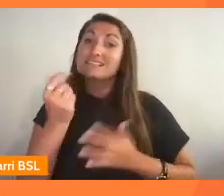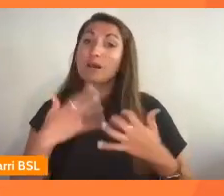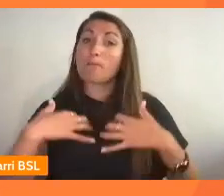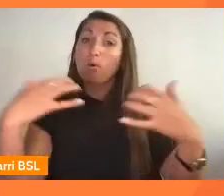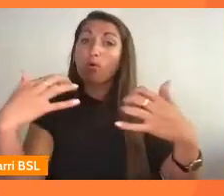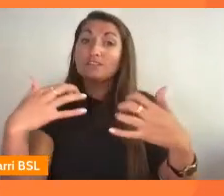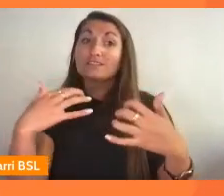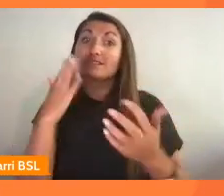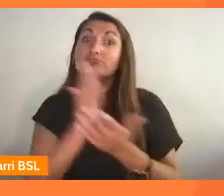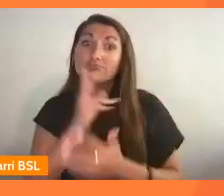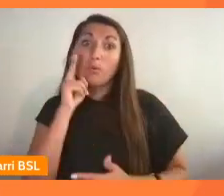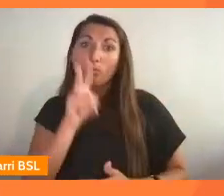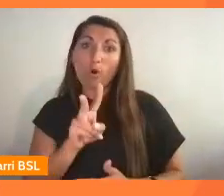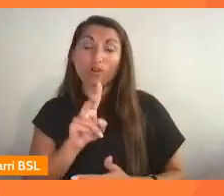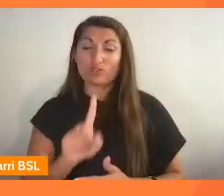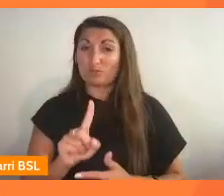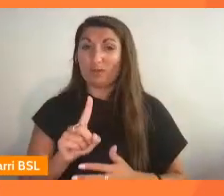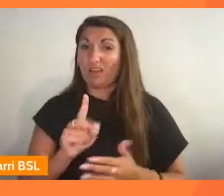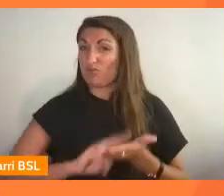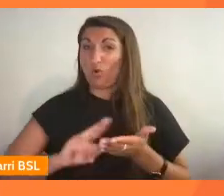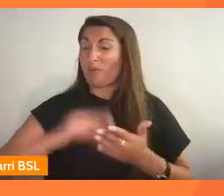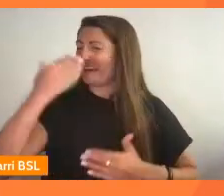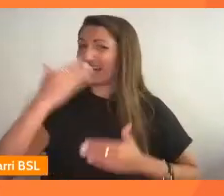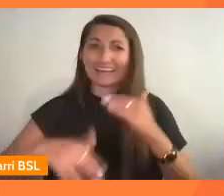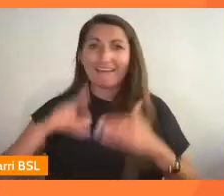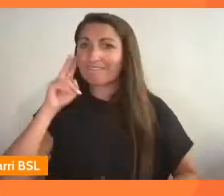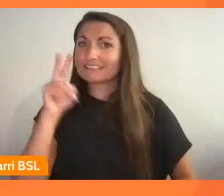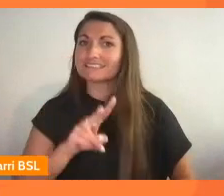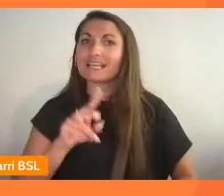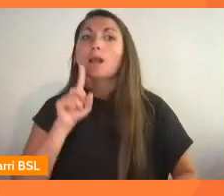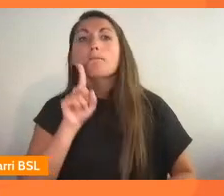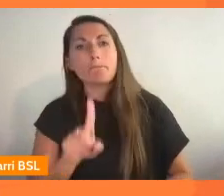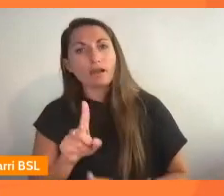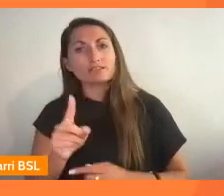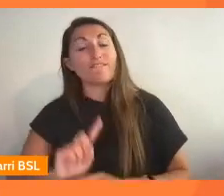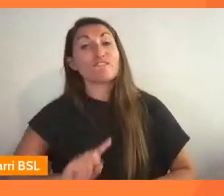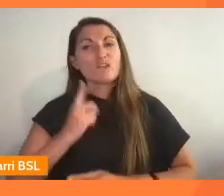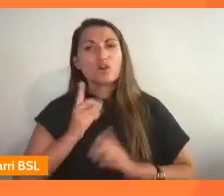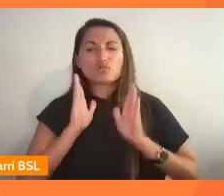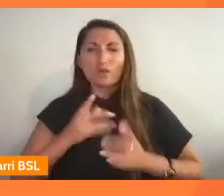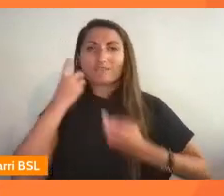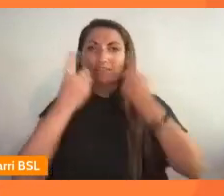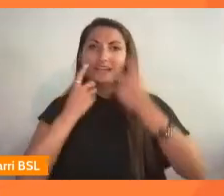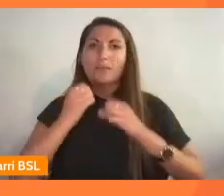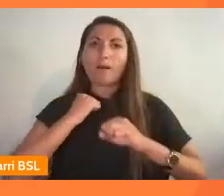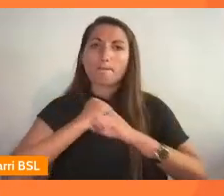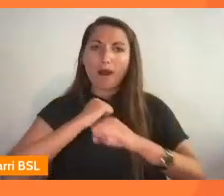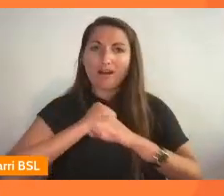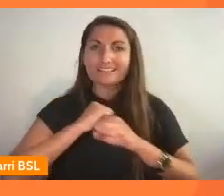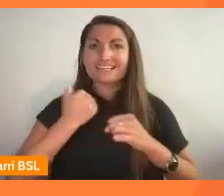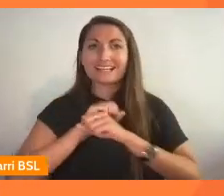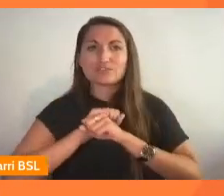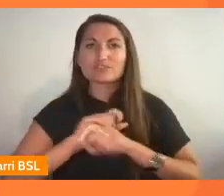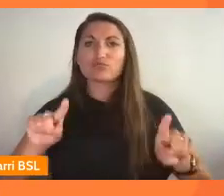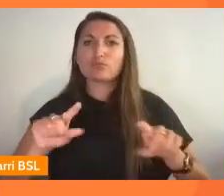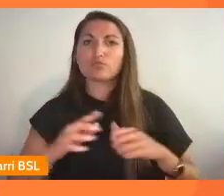But then you have to think about how you do the marketing and the distribution for that. So you have to always put that in place and not forget it's just about the